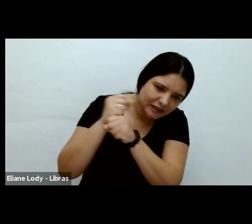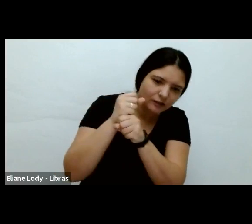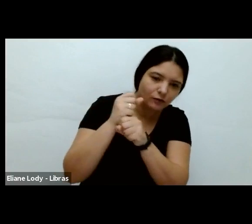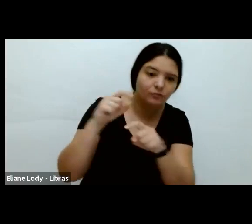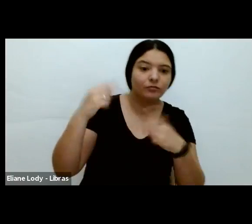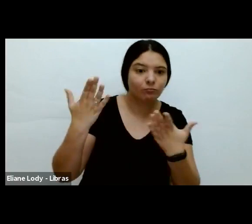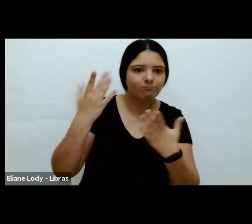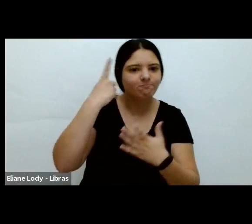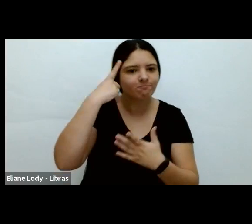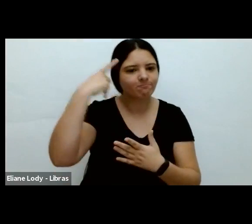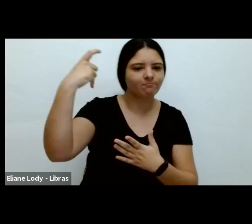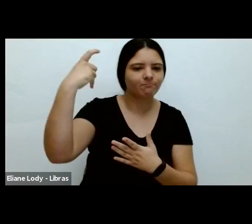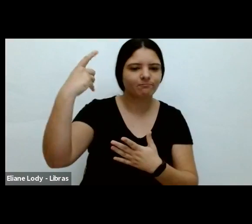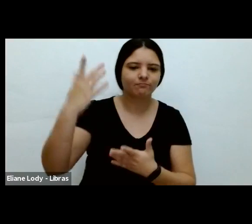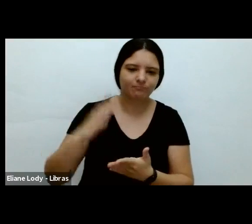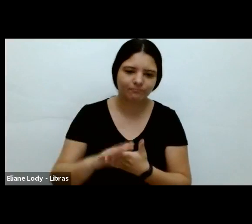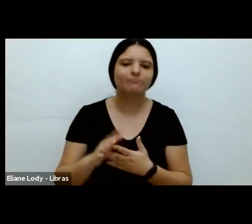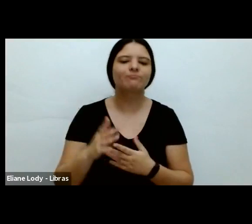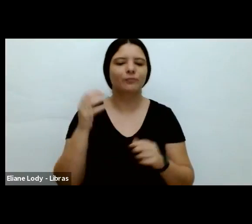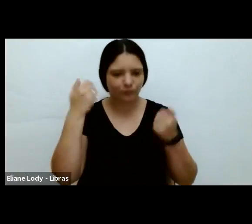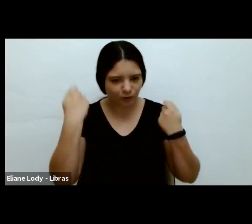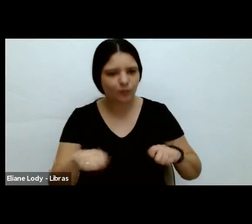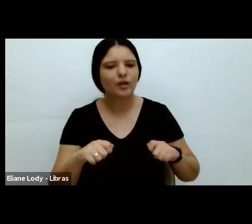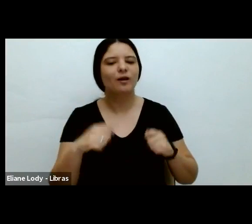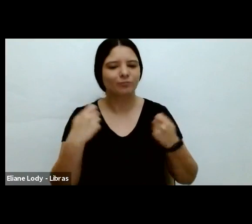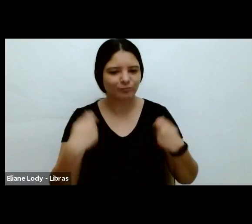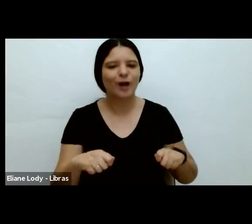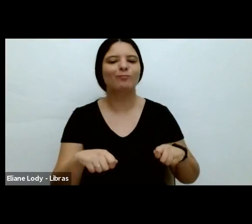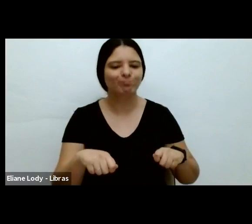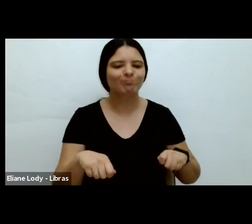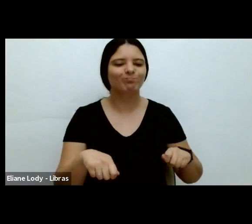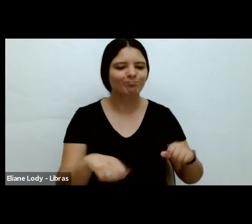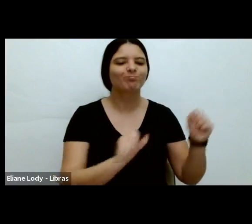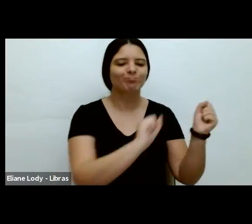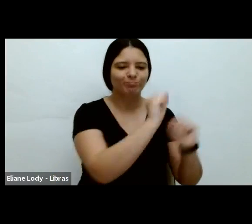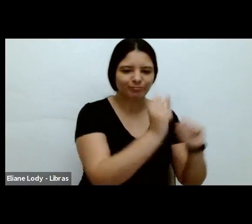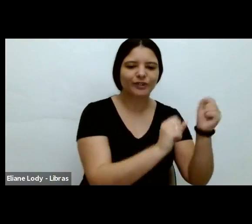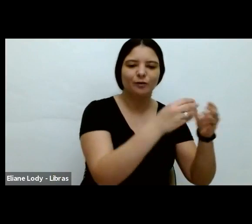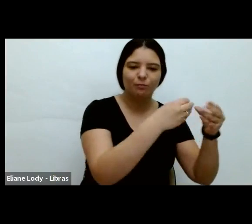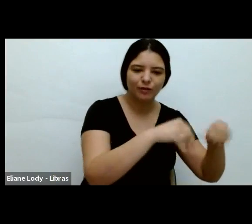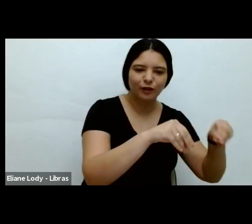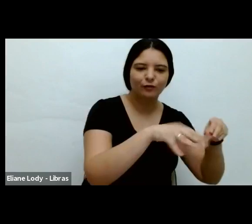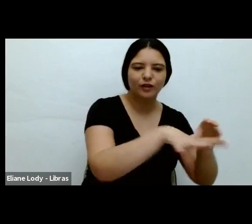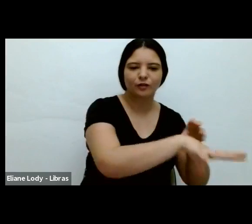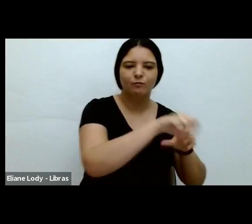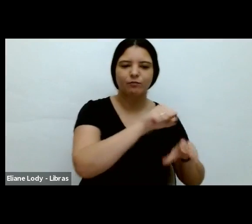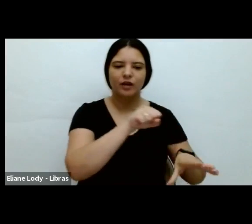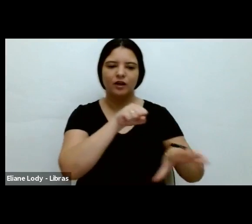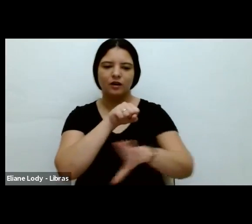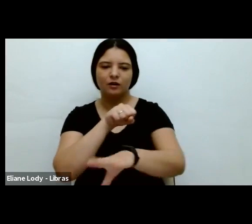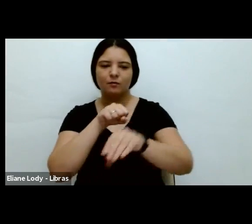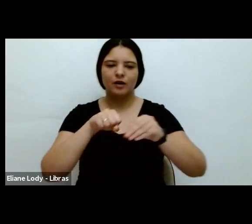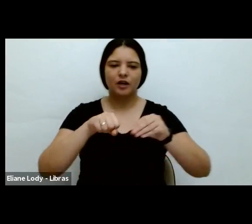also. also read very much. stuff studied the possibilities studied the possibilities of adding the possibilities of adding